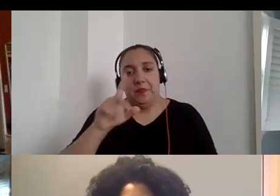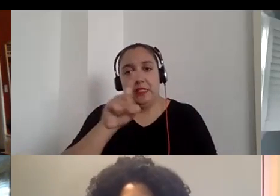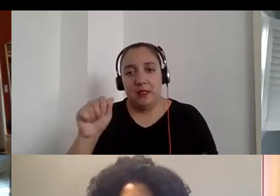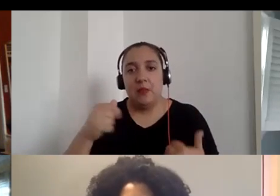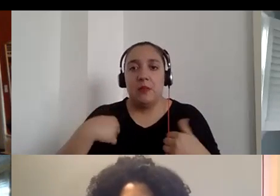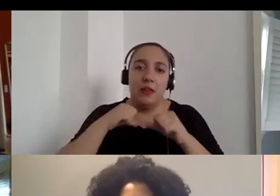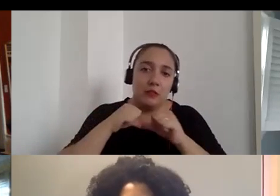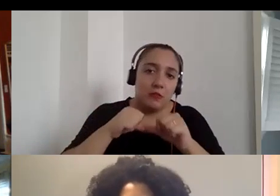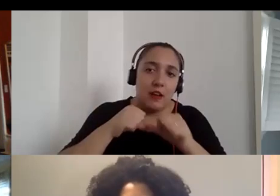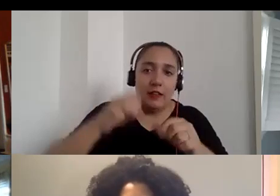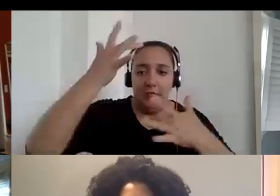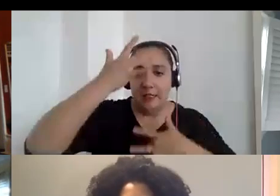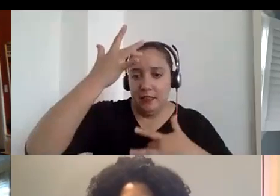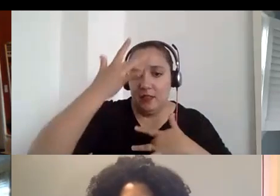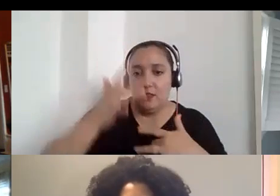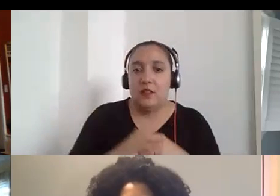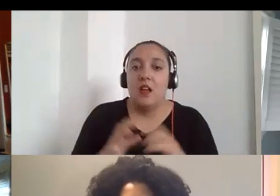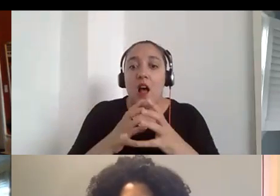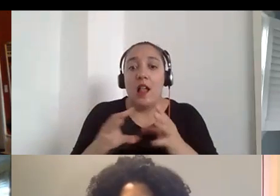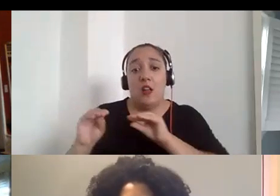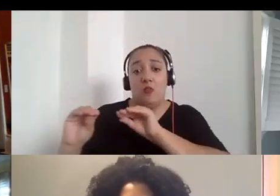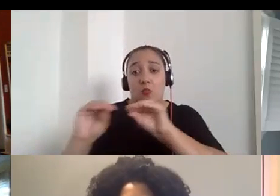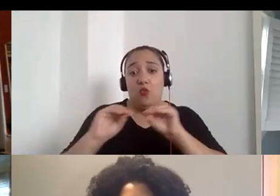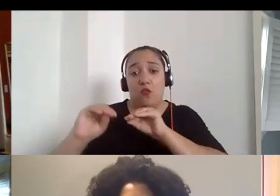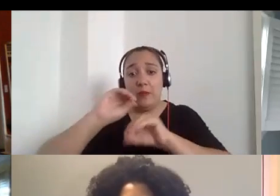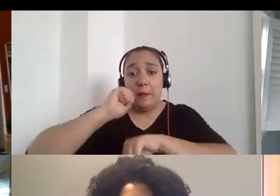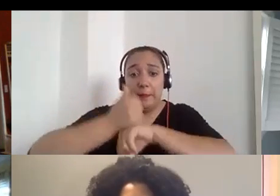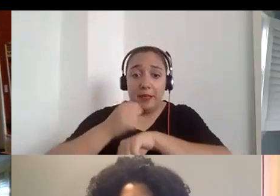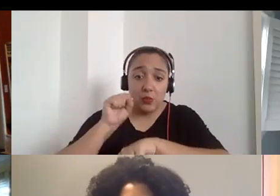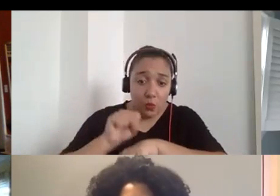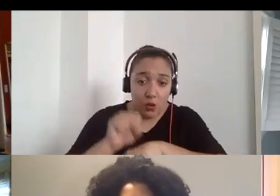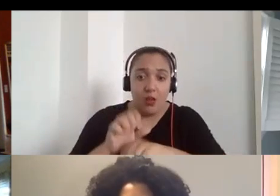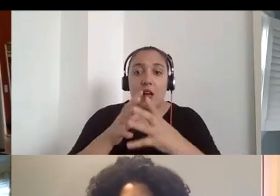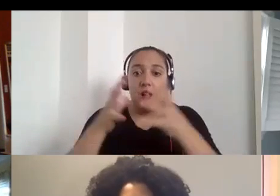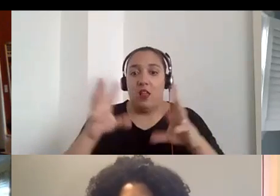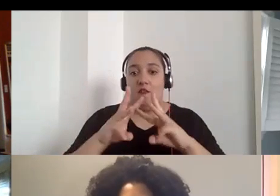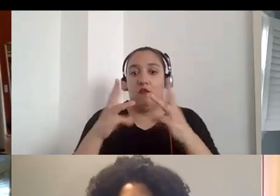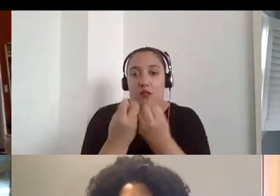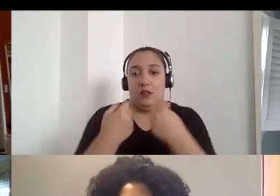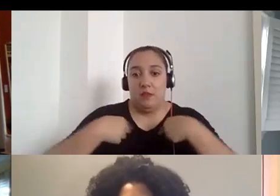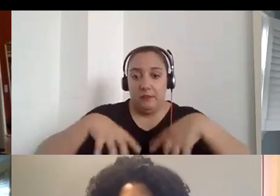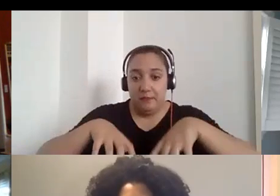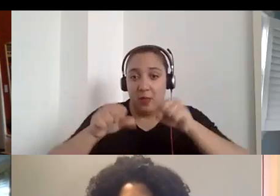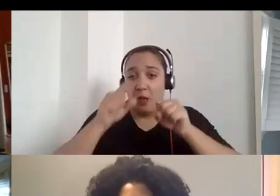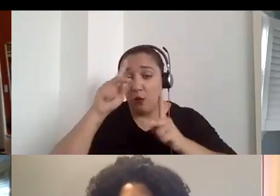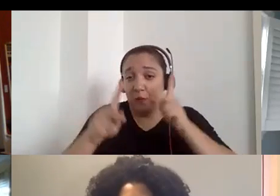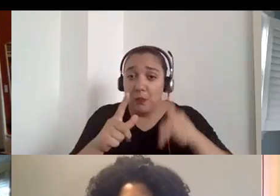based work and movement workshop spaces for specifically chronically ill and disabled folks in New York City.